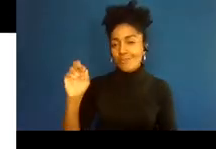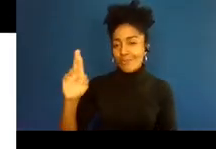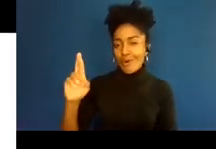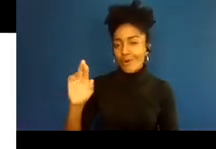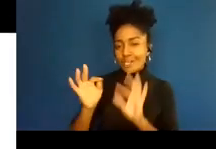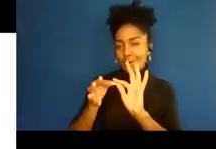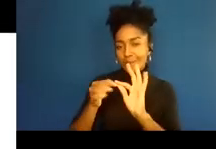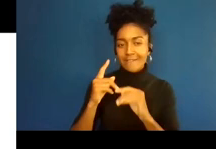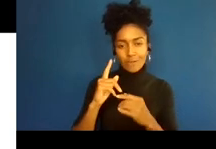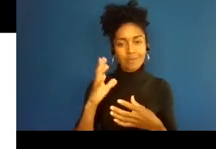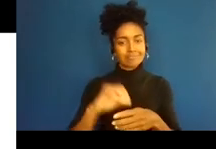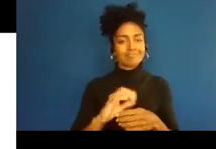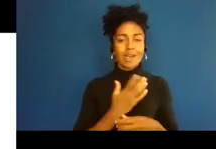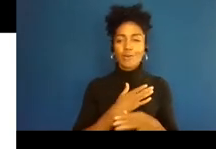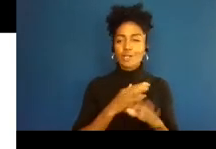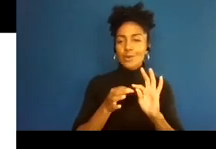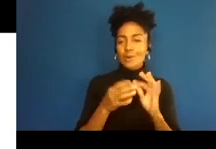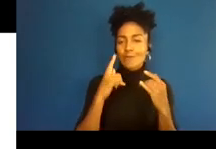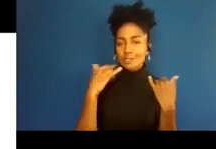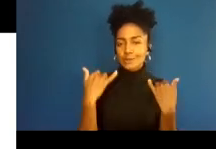Next slide please.